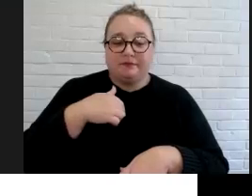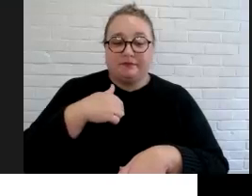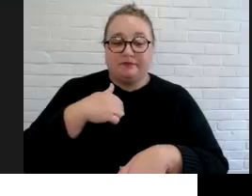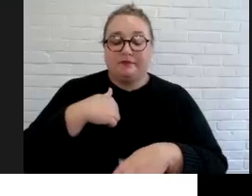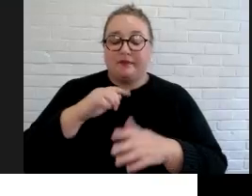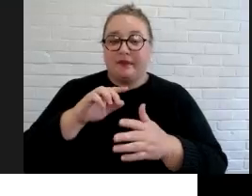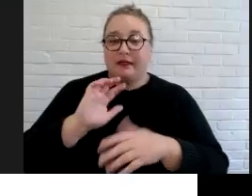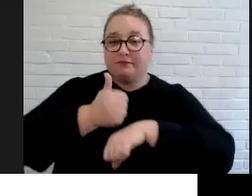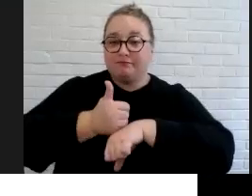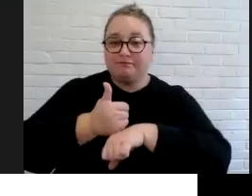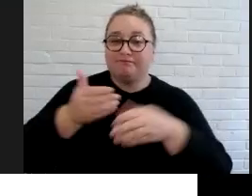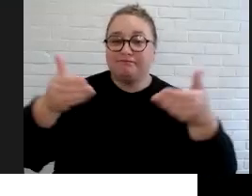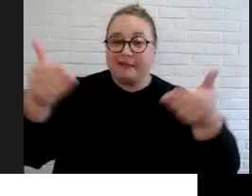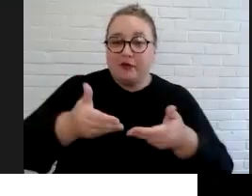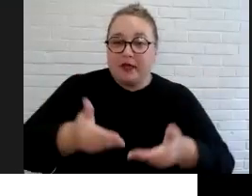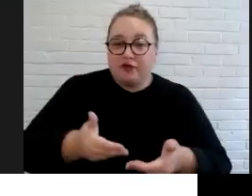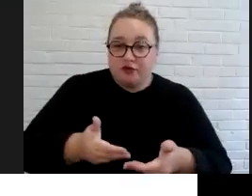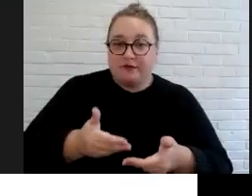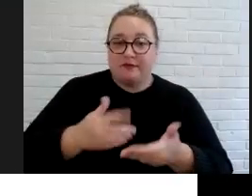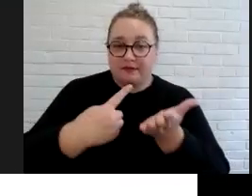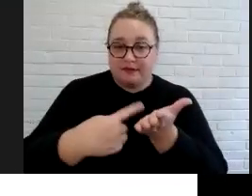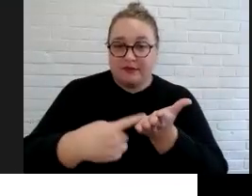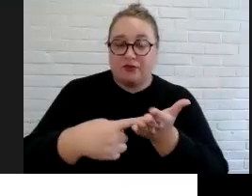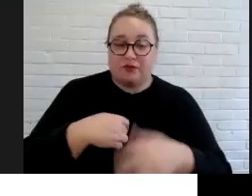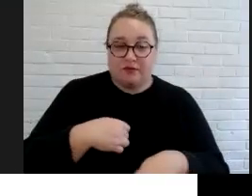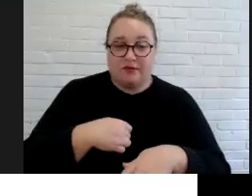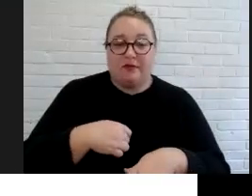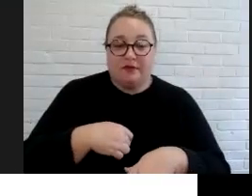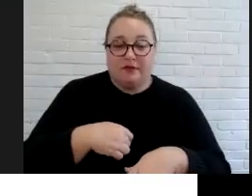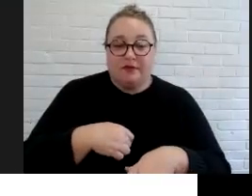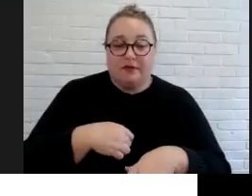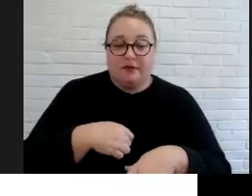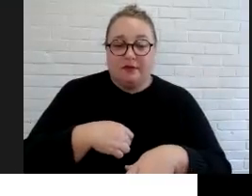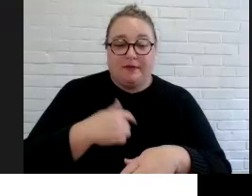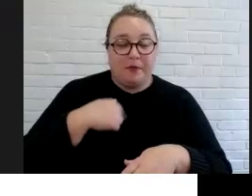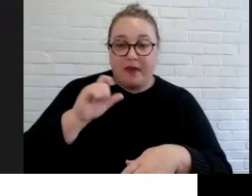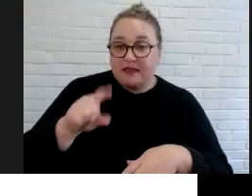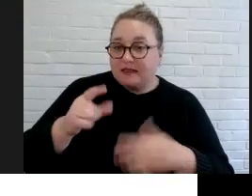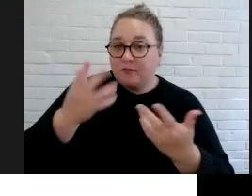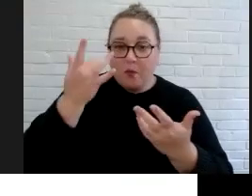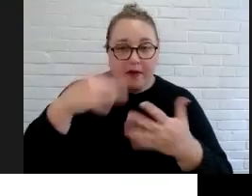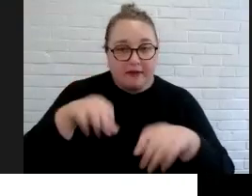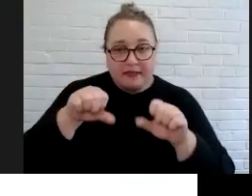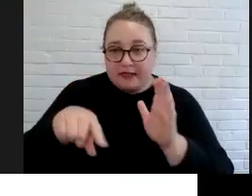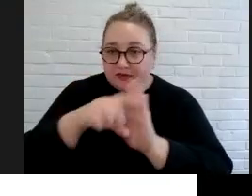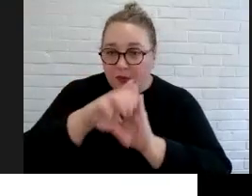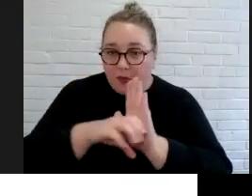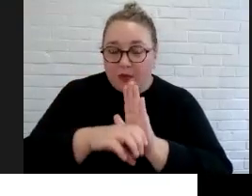And I ask them to introduce themselves, why they took this course. What are their learning goals? What do they expect to get out of this course and whatnot?